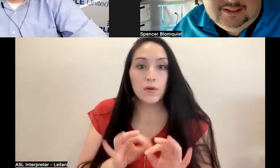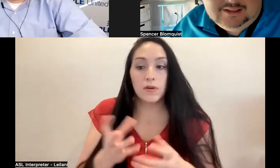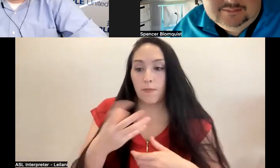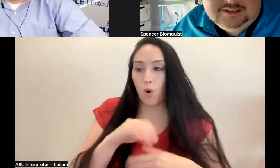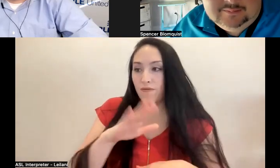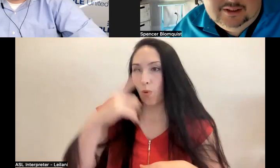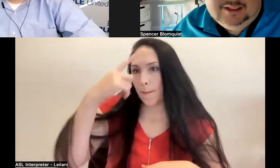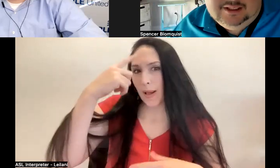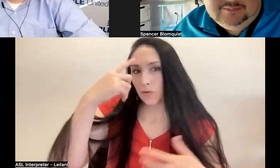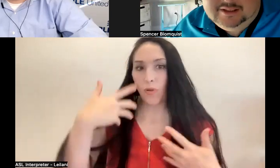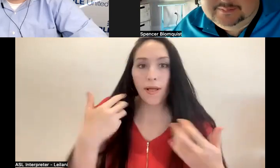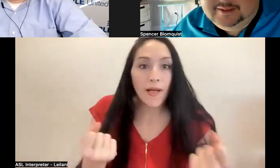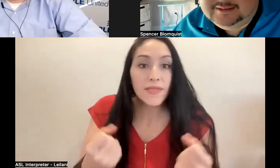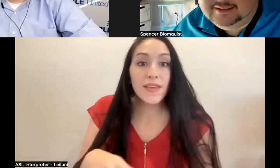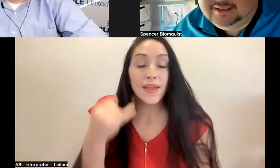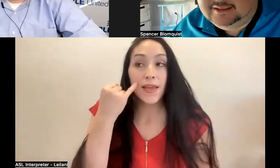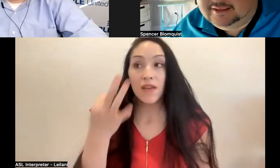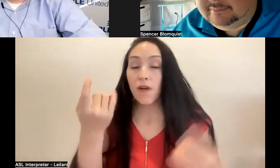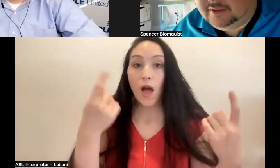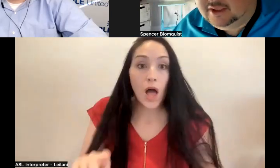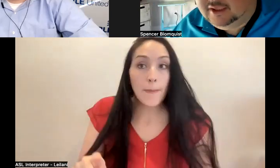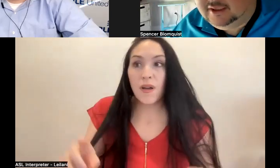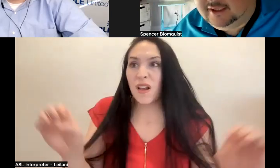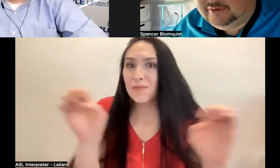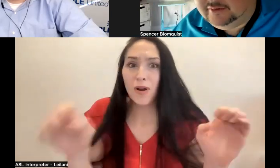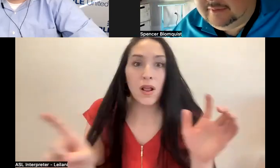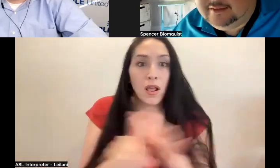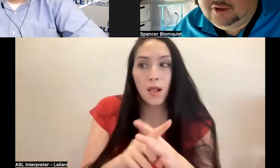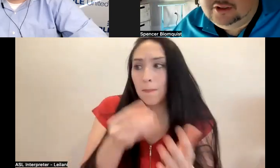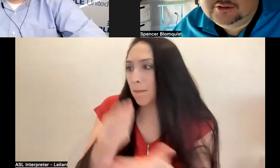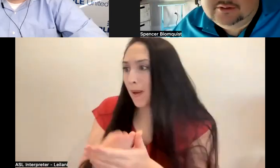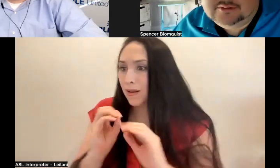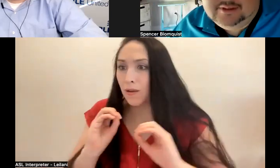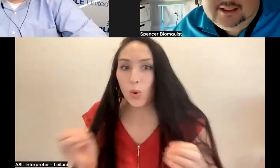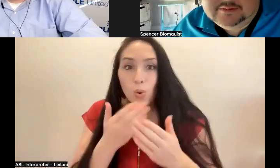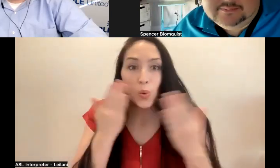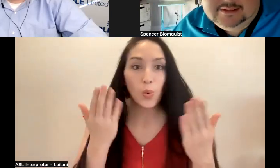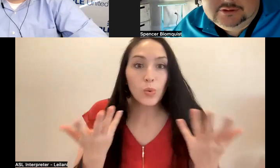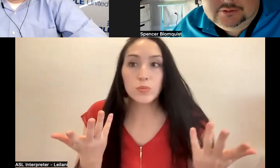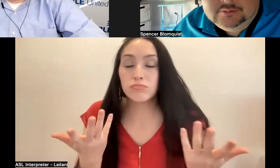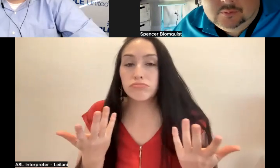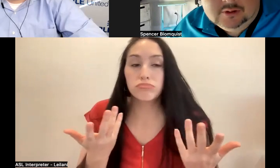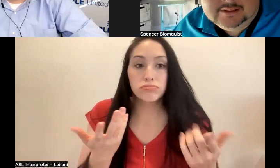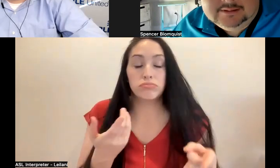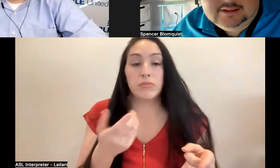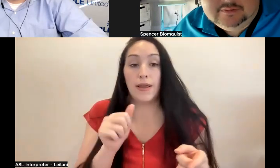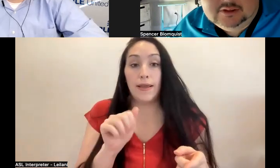that comes up unexpected, and then able able able also enables me to work and stuff a little